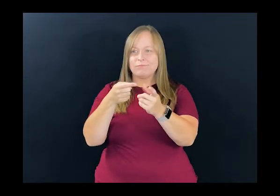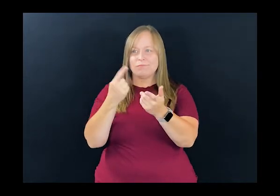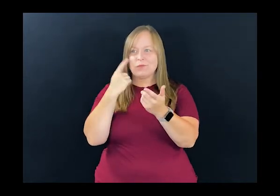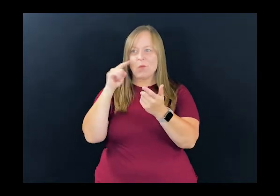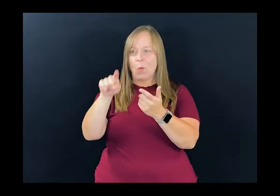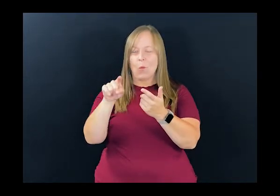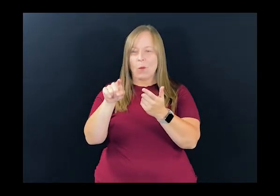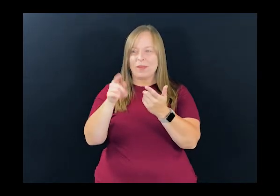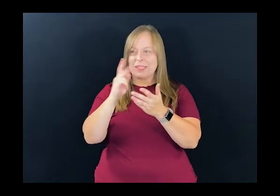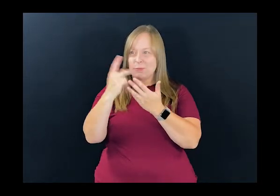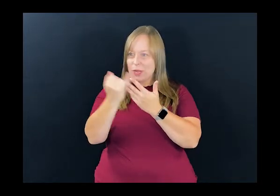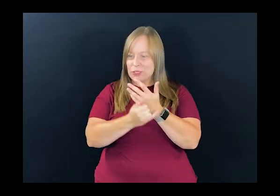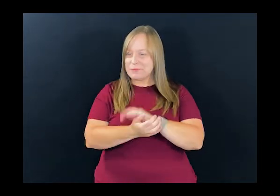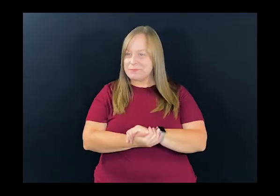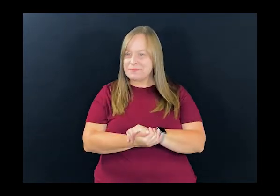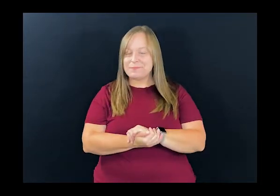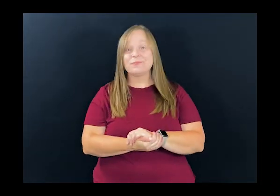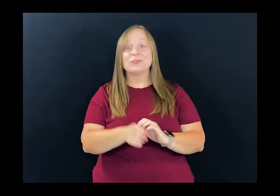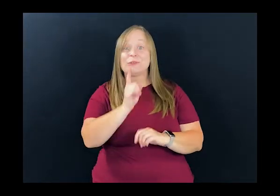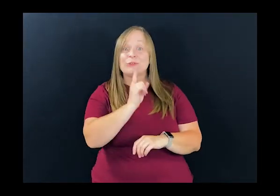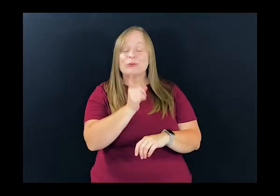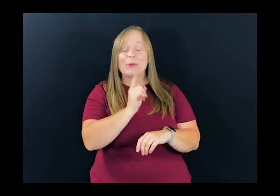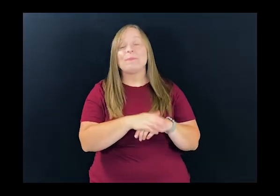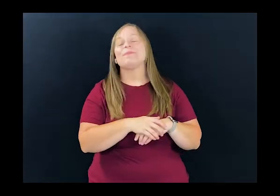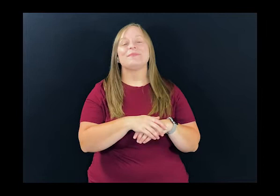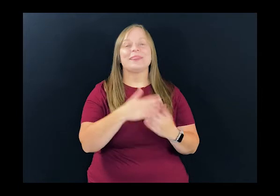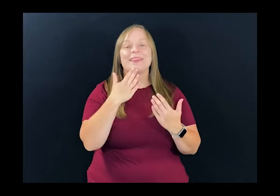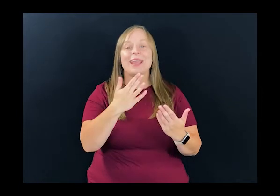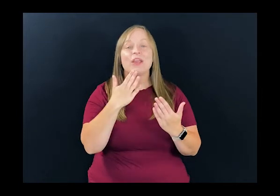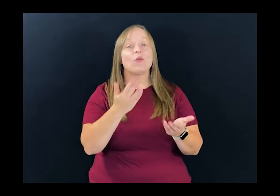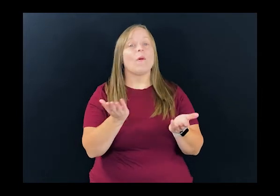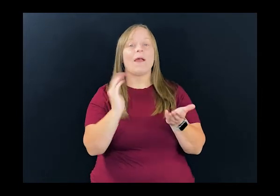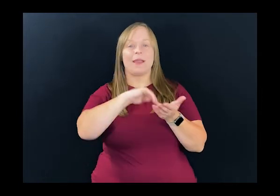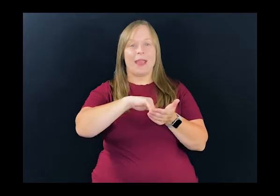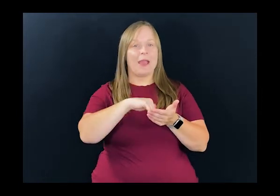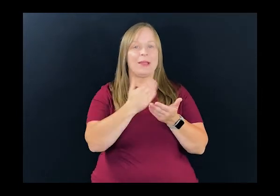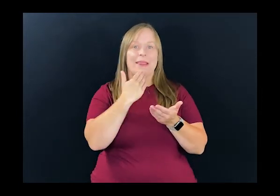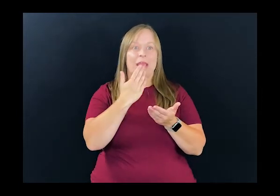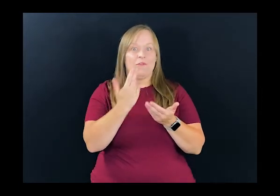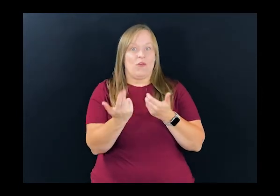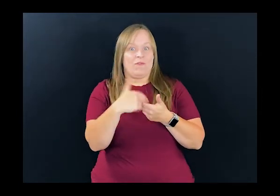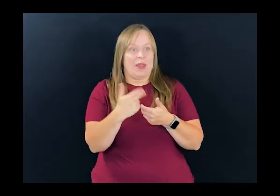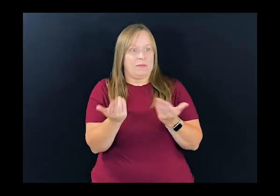of the Divas with Disabilities project? [Donna] Sure. Thank you. Well, again, I want to say thank you for inviting me